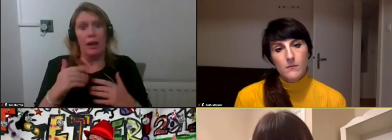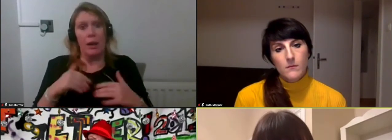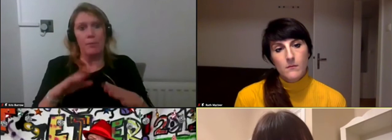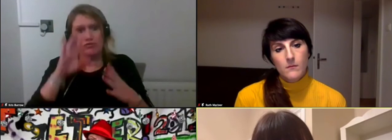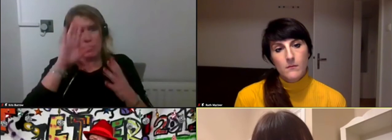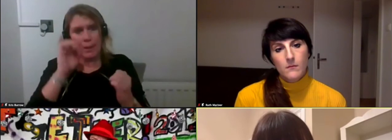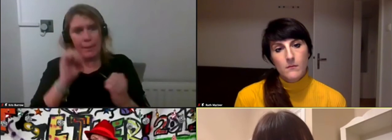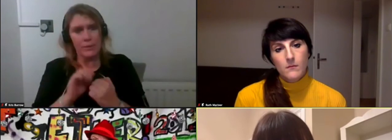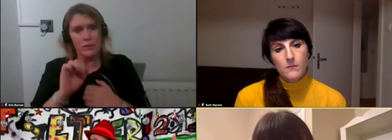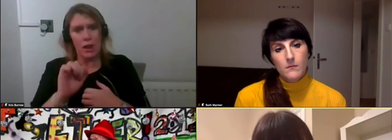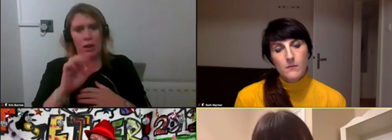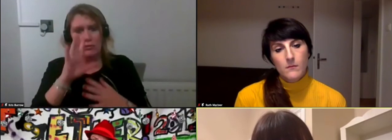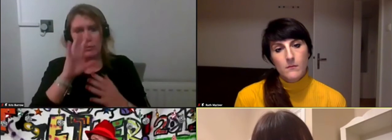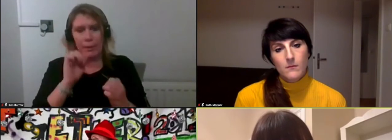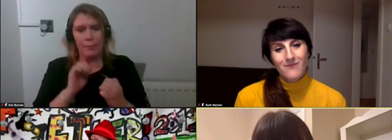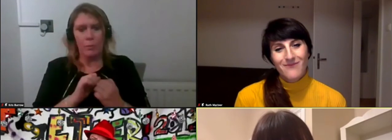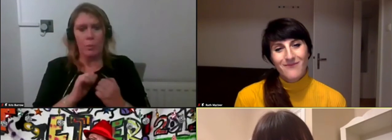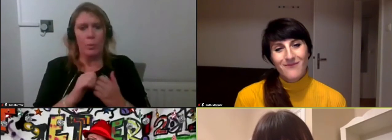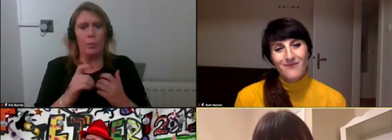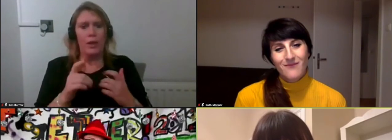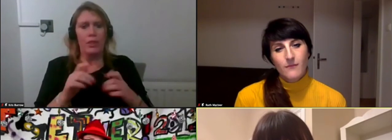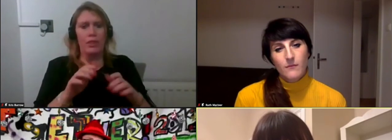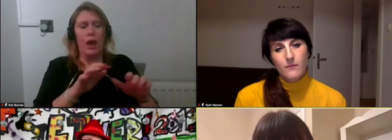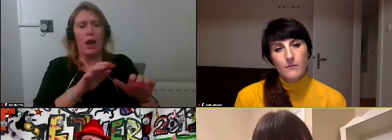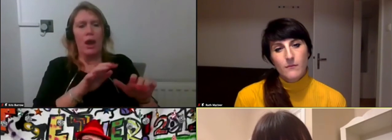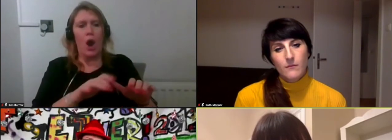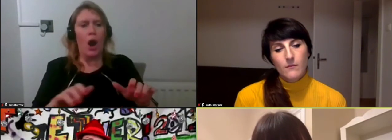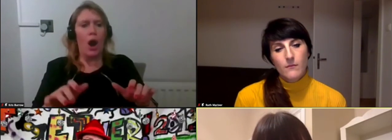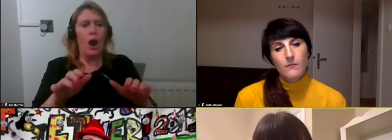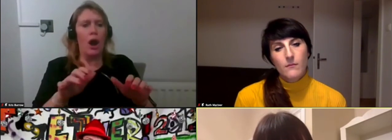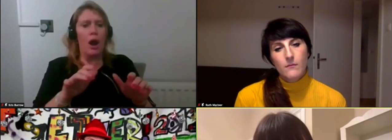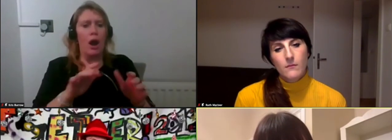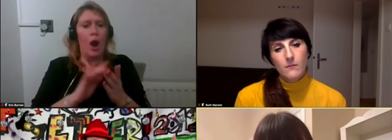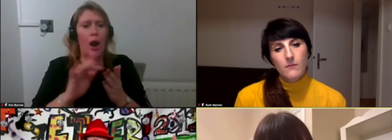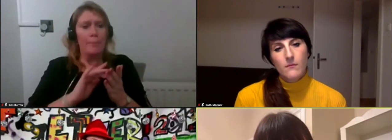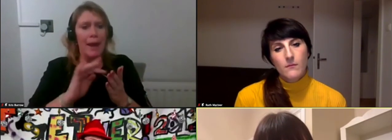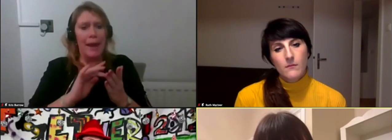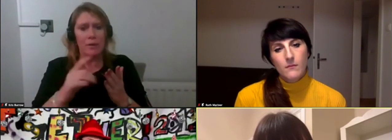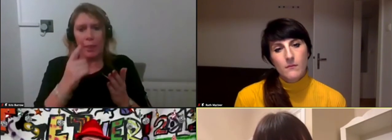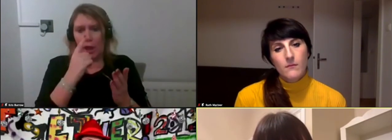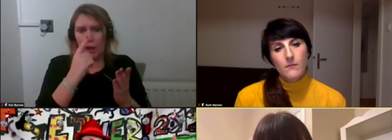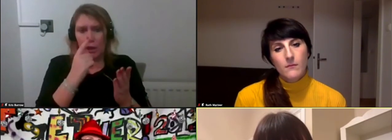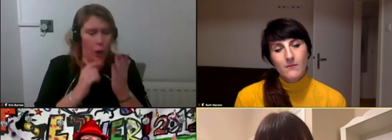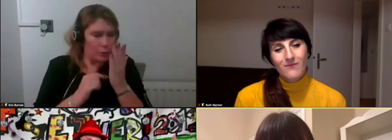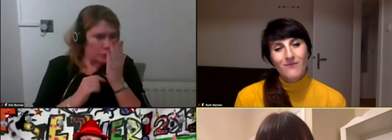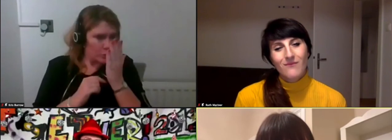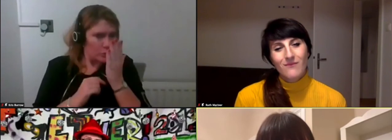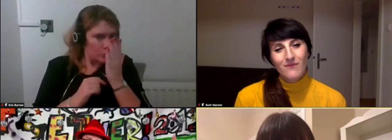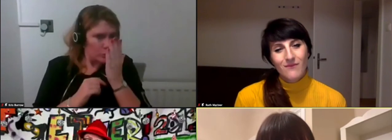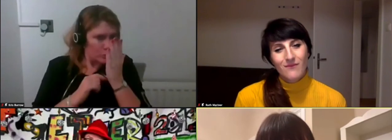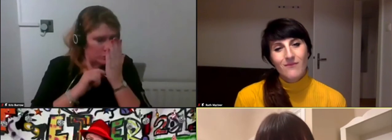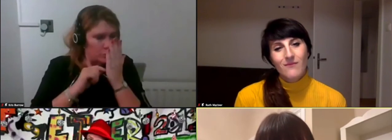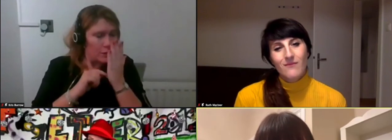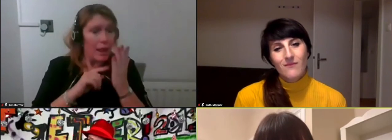her iPad with a nose alongside a classical violinist, is not a sight I ever thought I